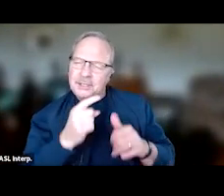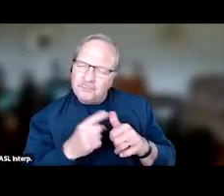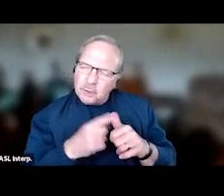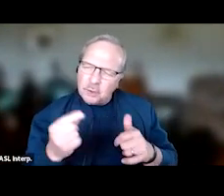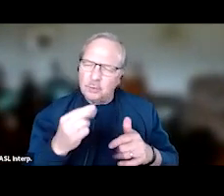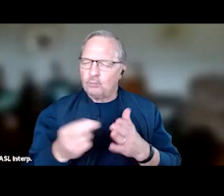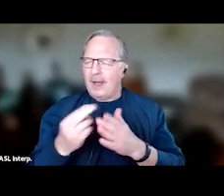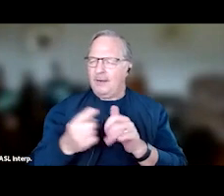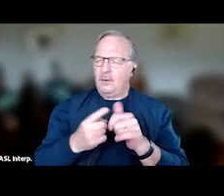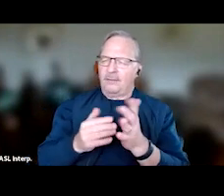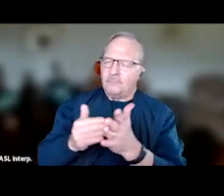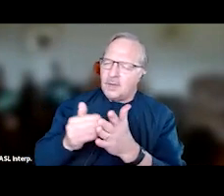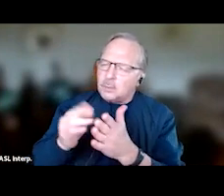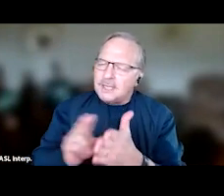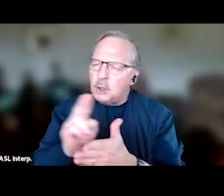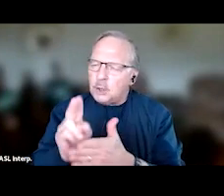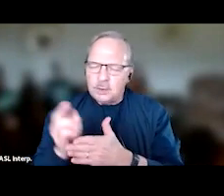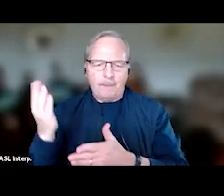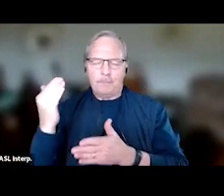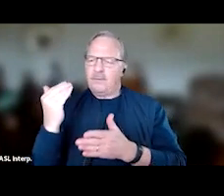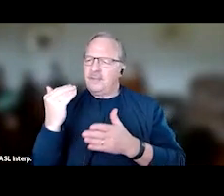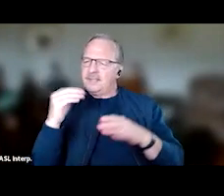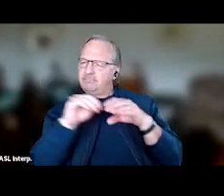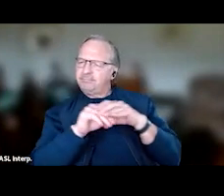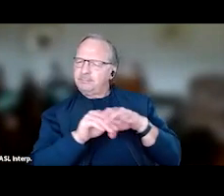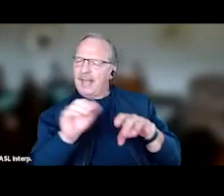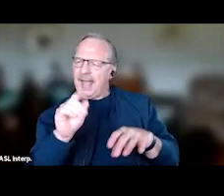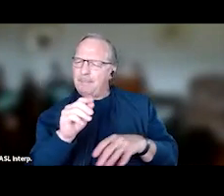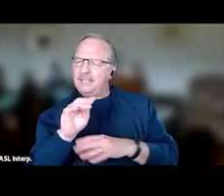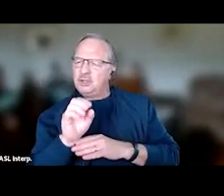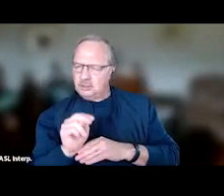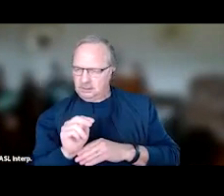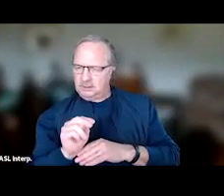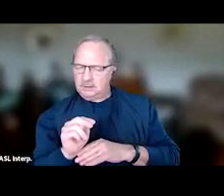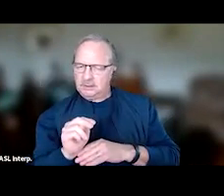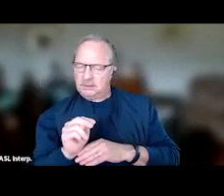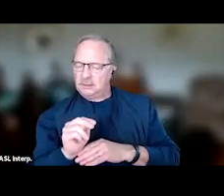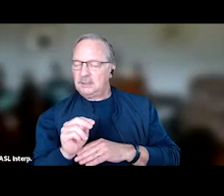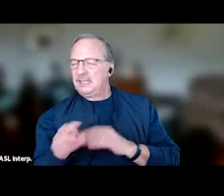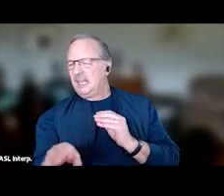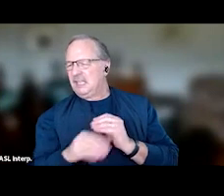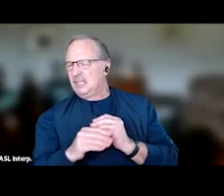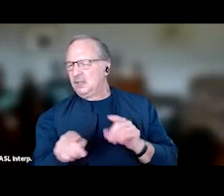frequency of use, previous admissions, in addition to things like, I think I already said demographic data,